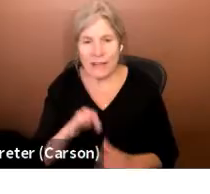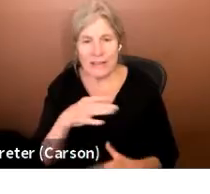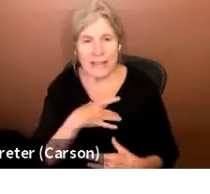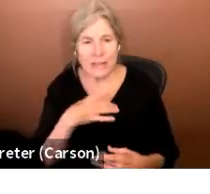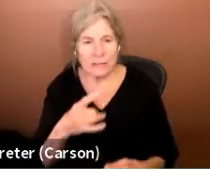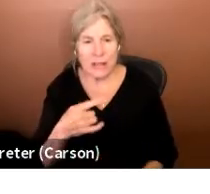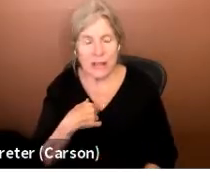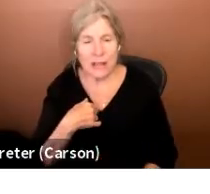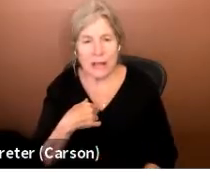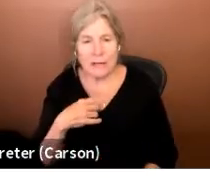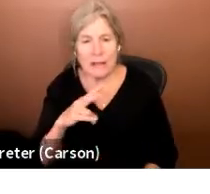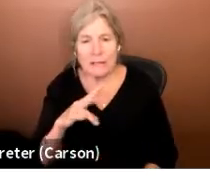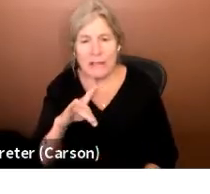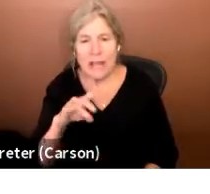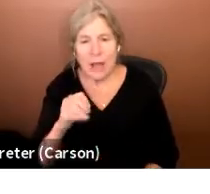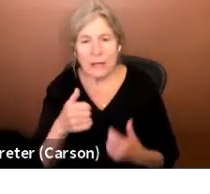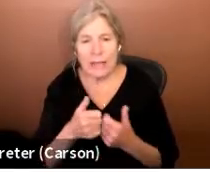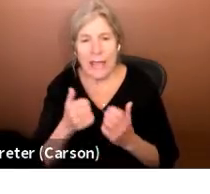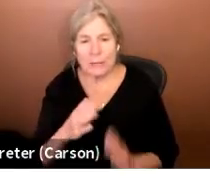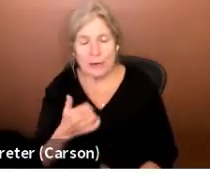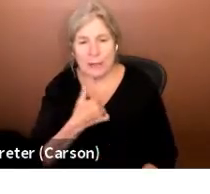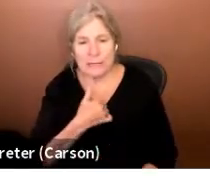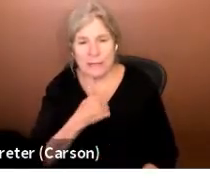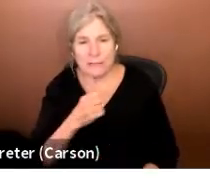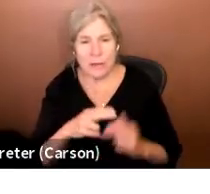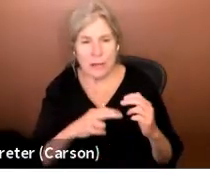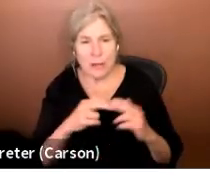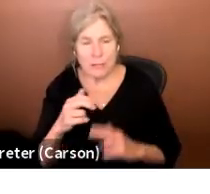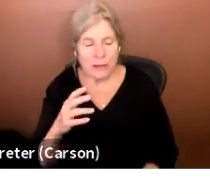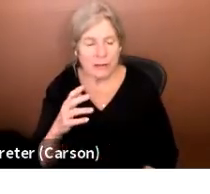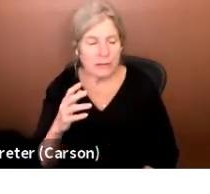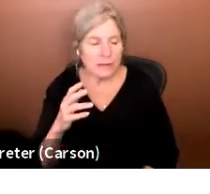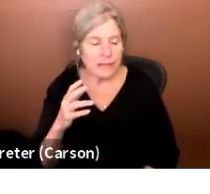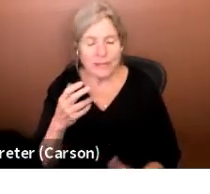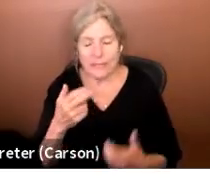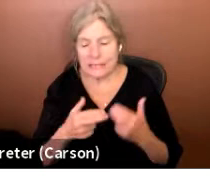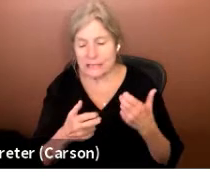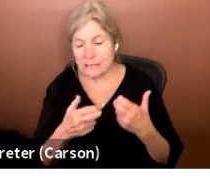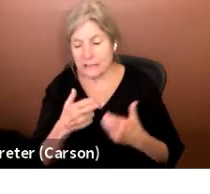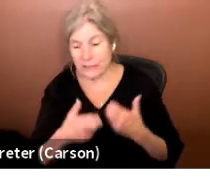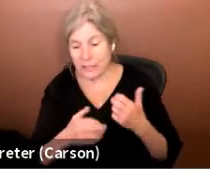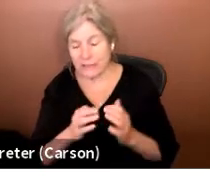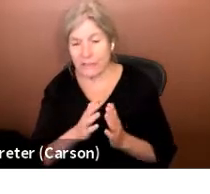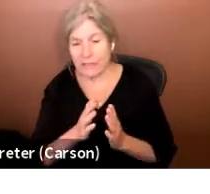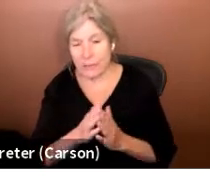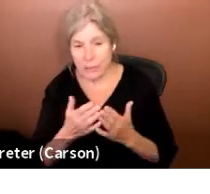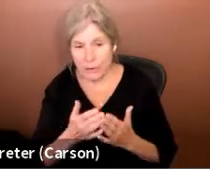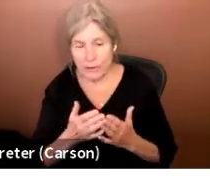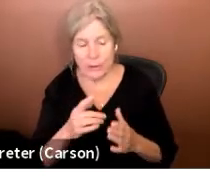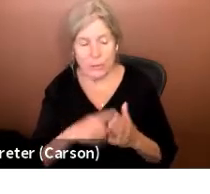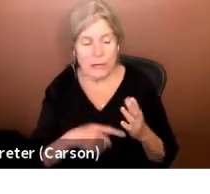gamer myself. I built the difficulty of the book in what is called also in video games